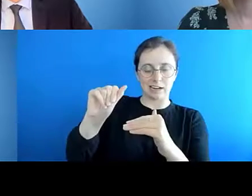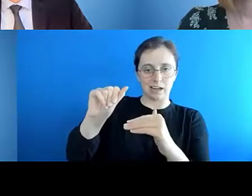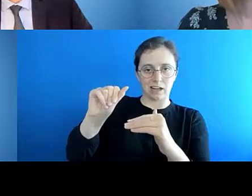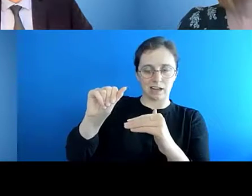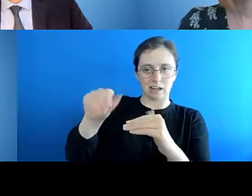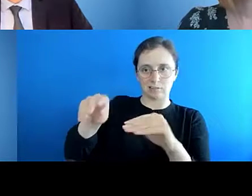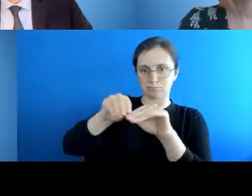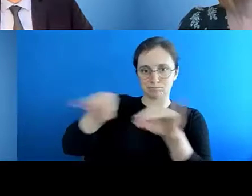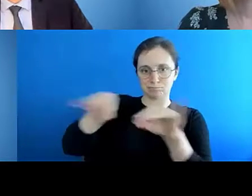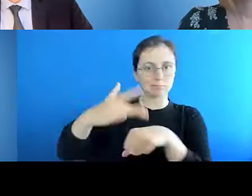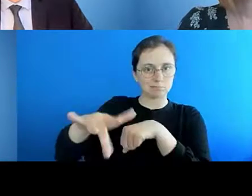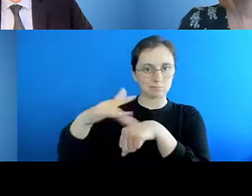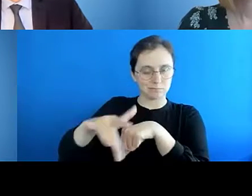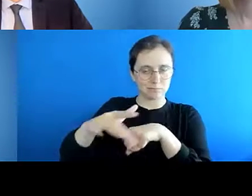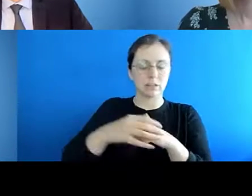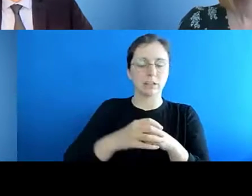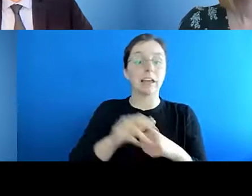Earlier this year, NIH actually proposed